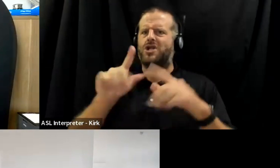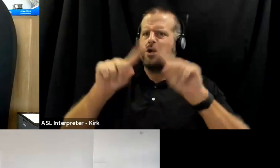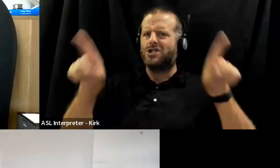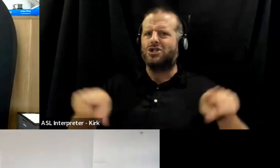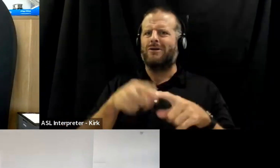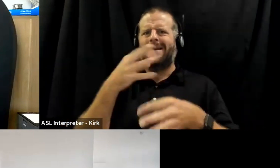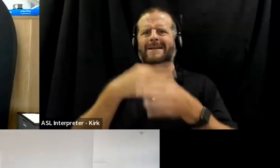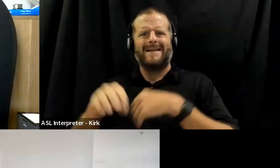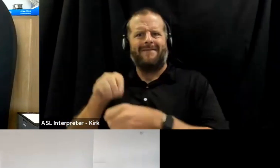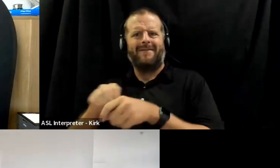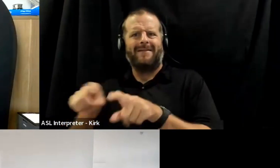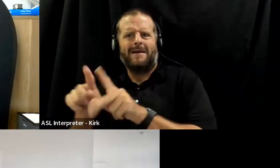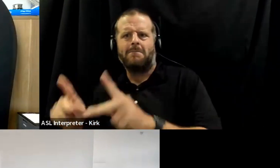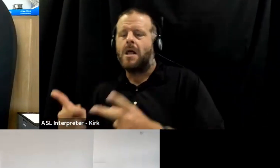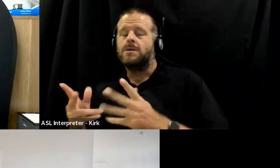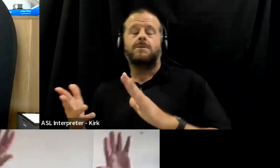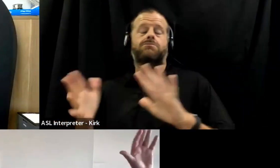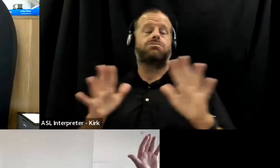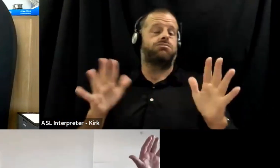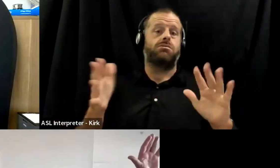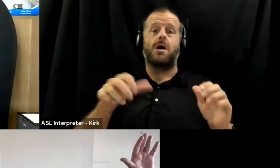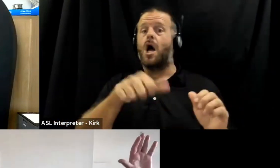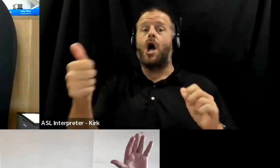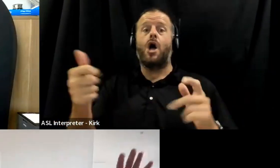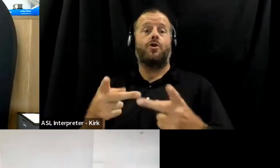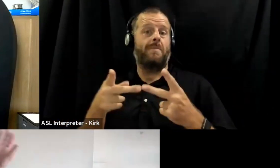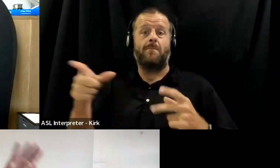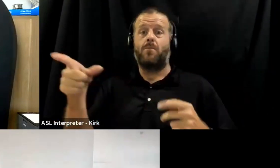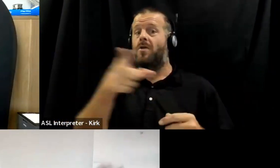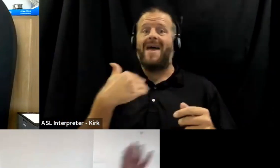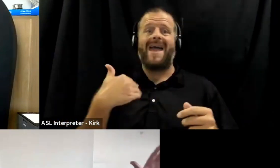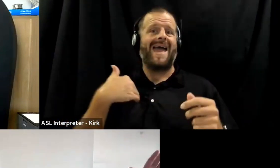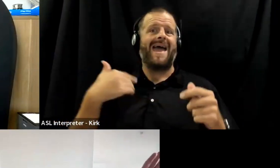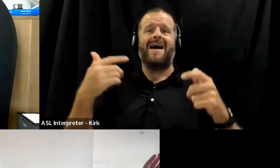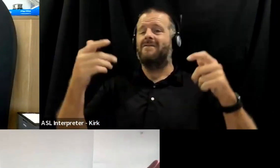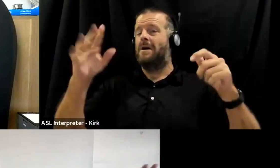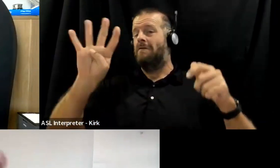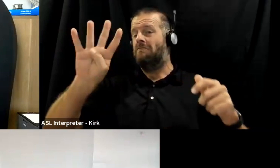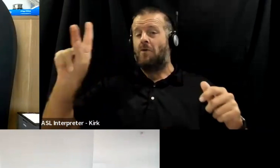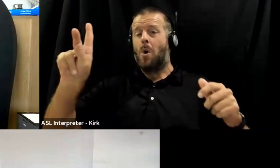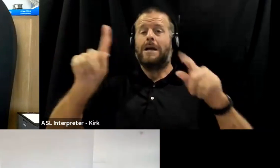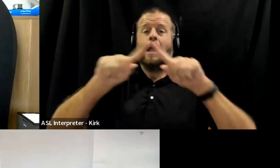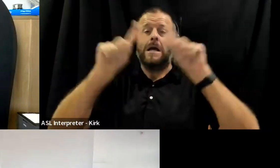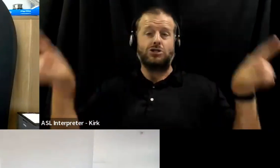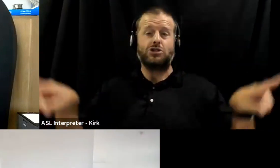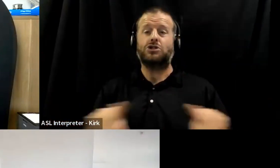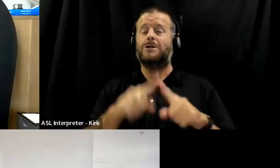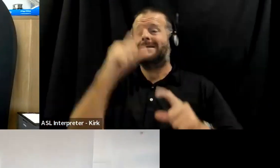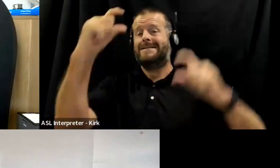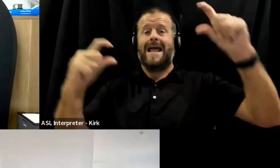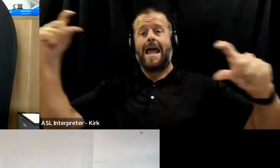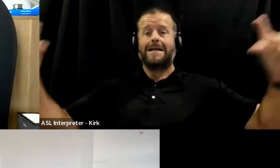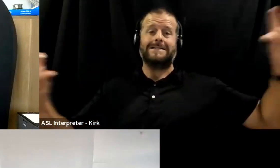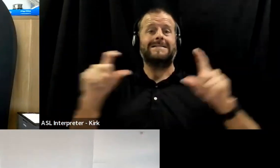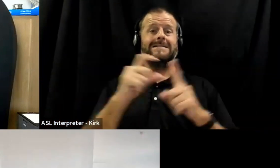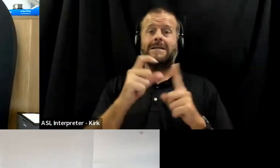place, other people, they have the, they have 4k screens with text in all different places, a mouse cursor that I can't even see.